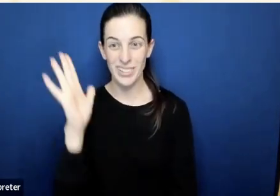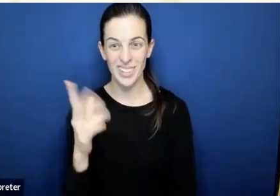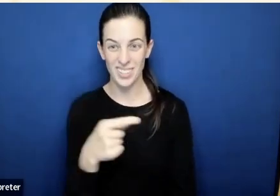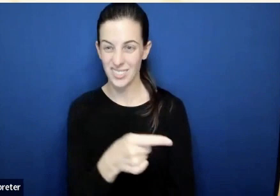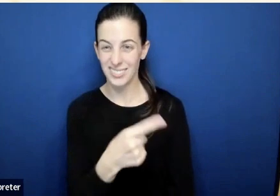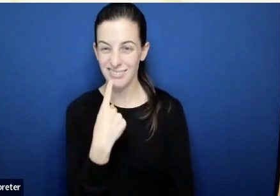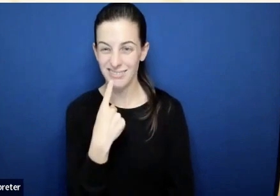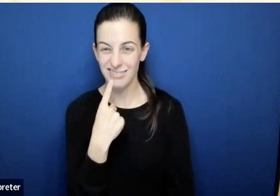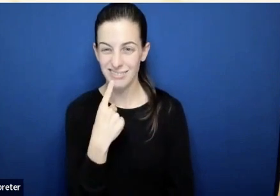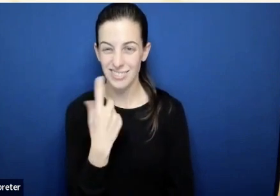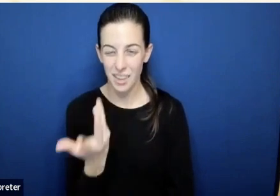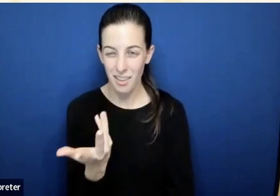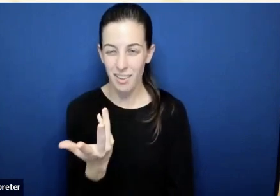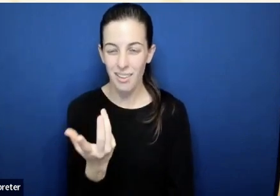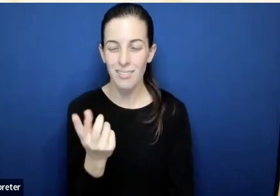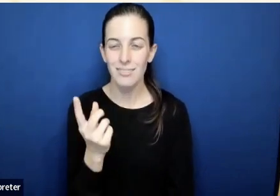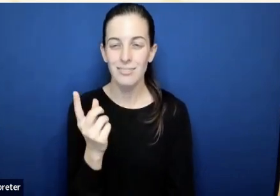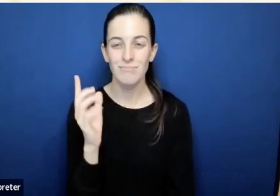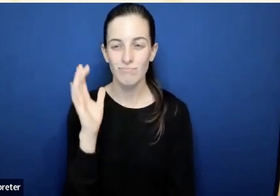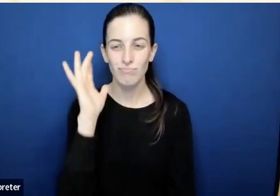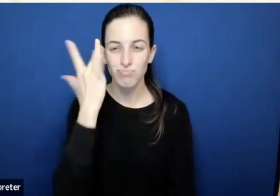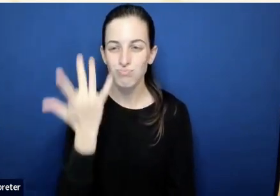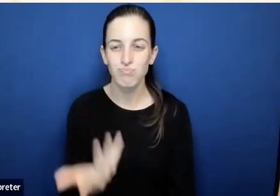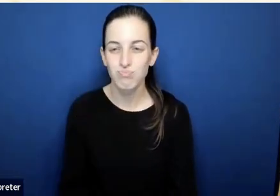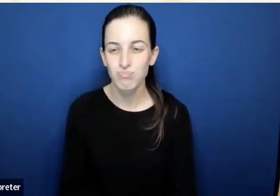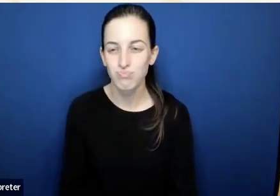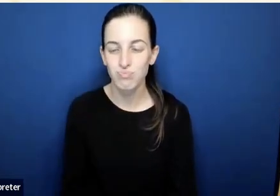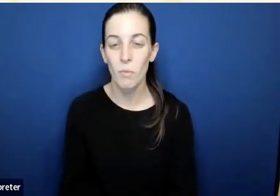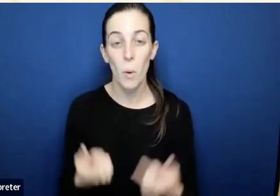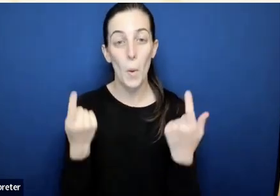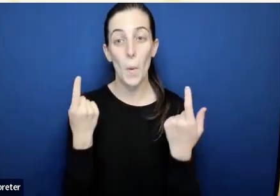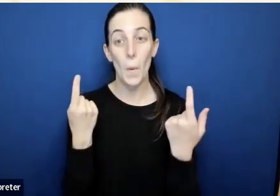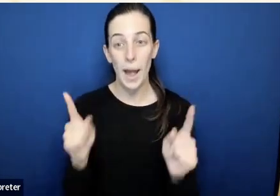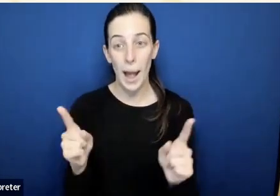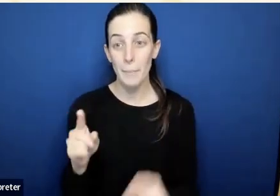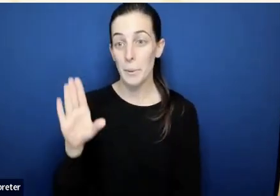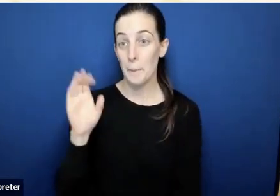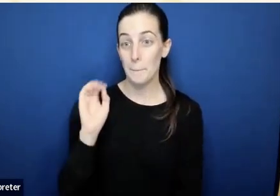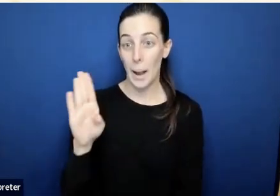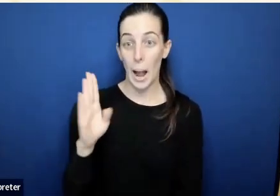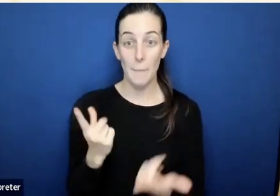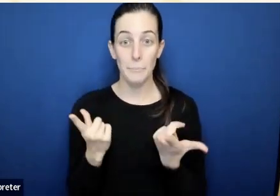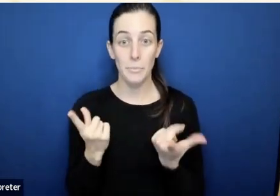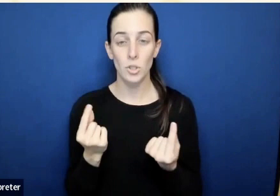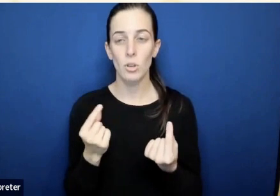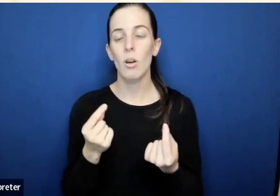So what happened to Bob's search for gifts? After a few minutes of struggle, he closed the site